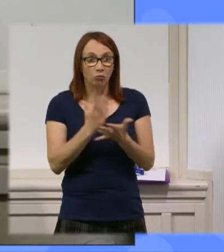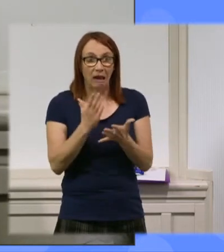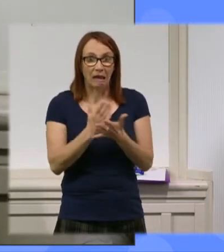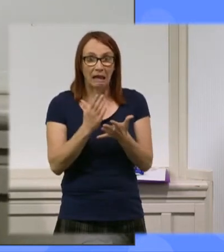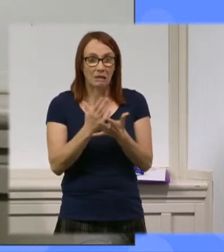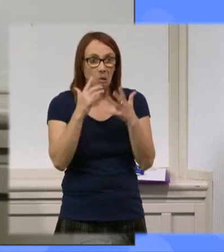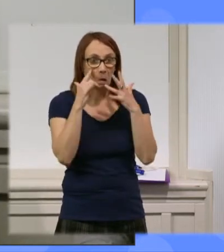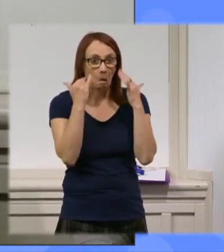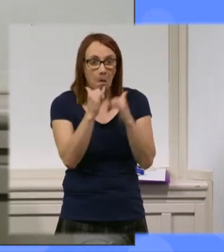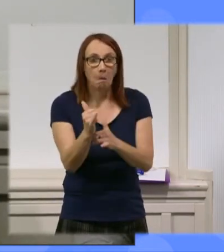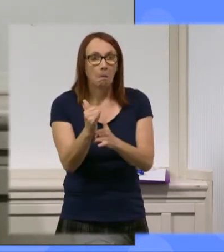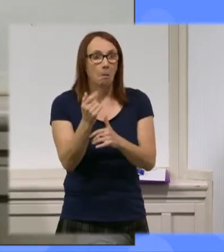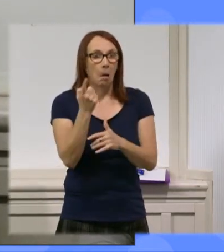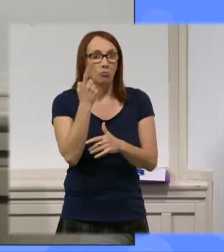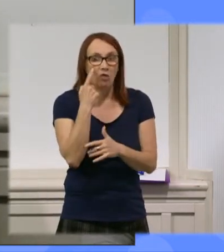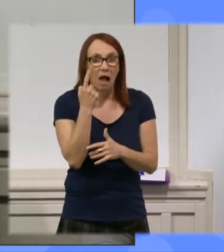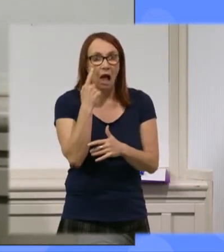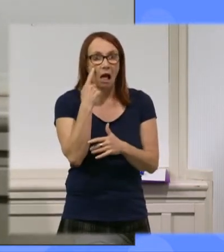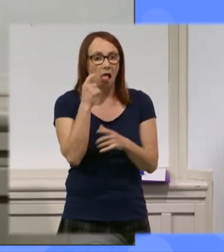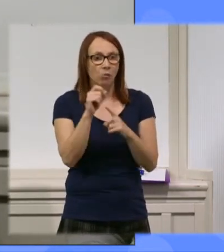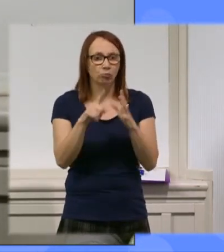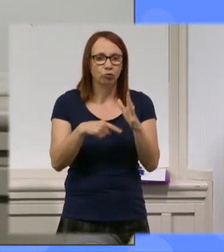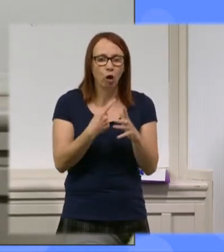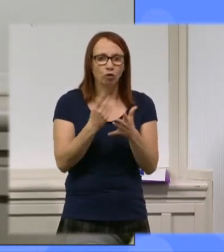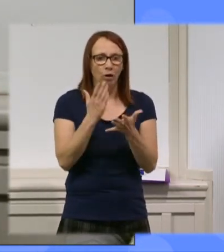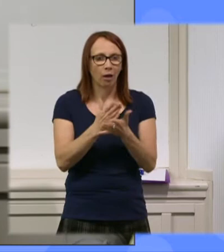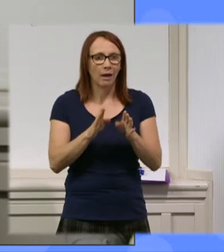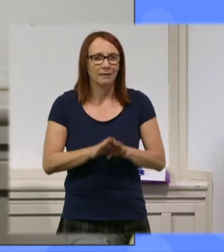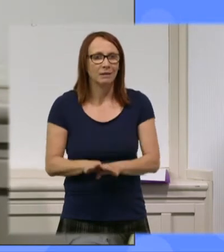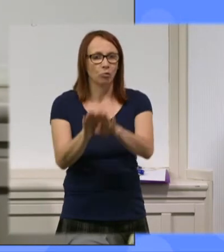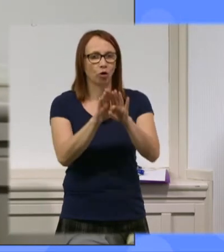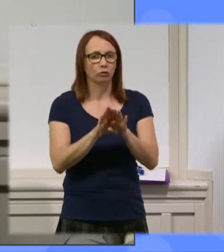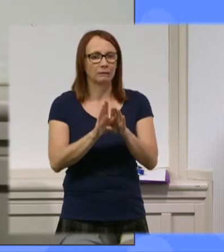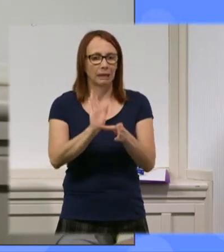I think pioneering project in democratic participation so I thank you for your